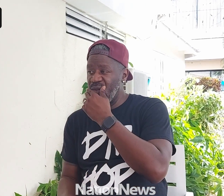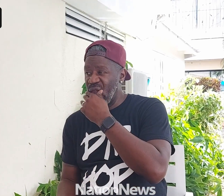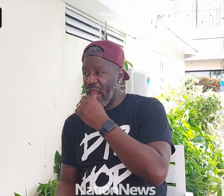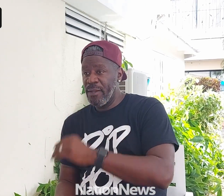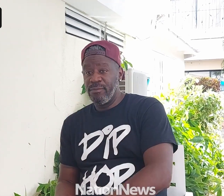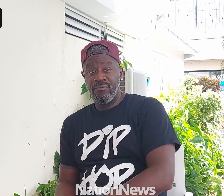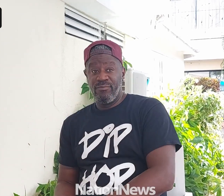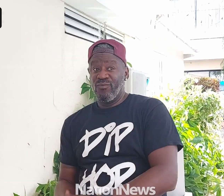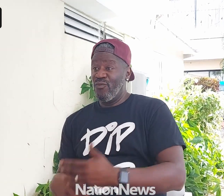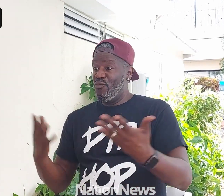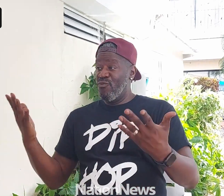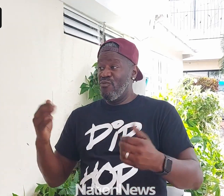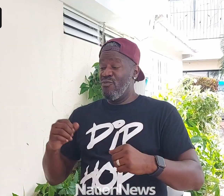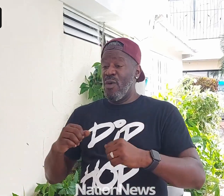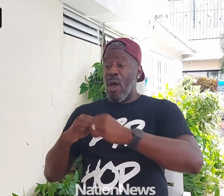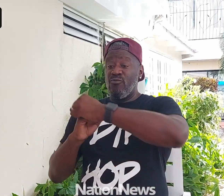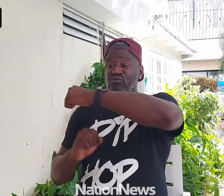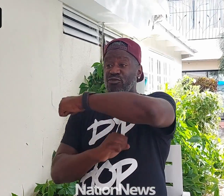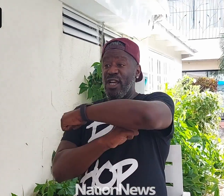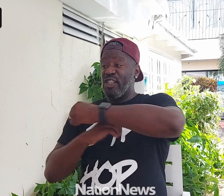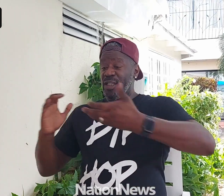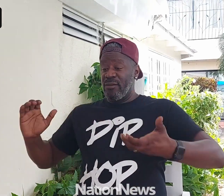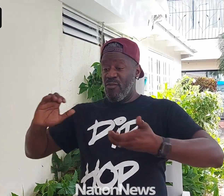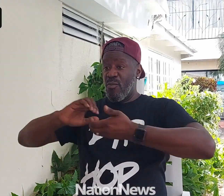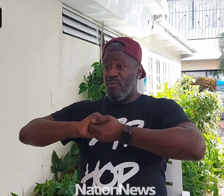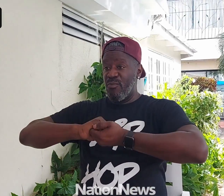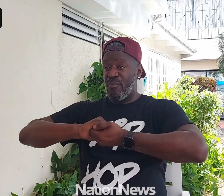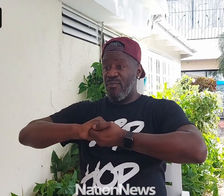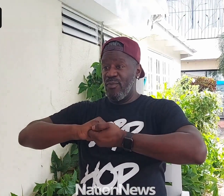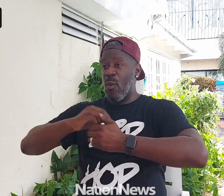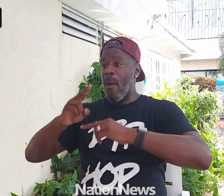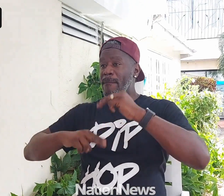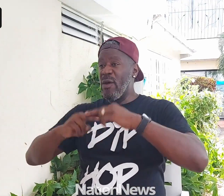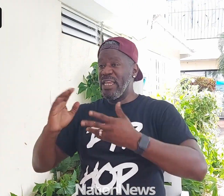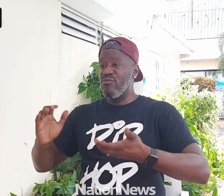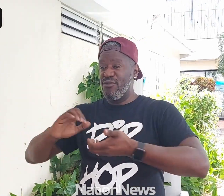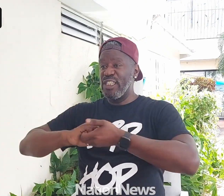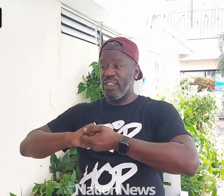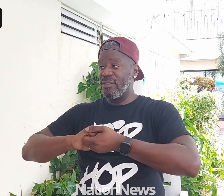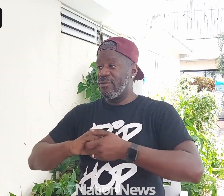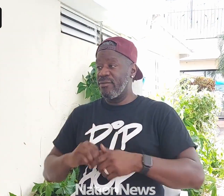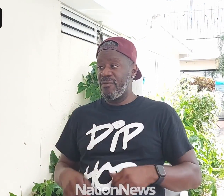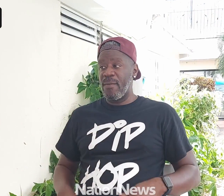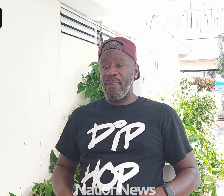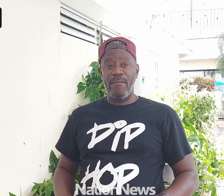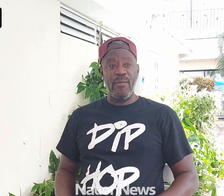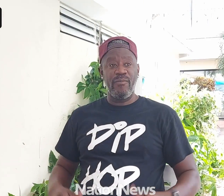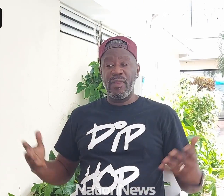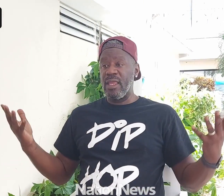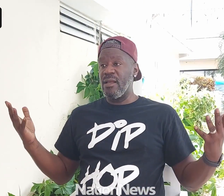you while the foundation is really about building